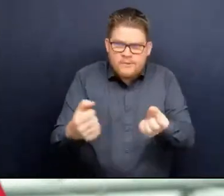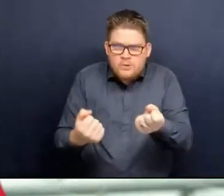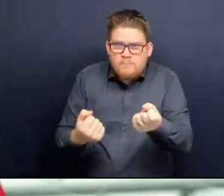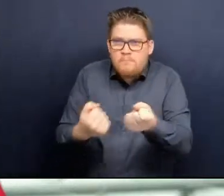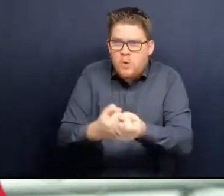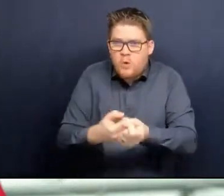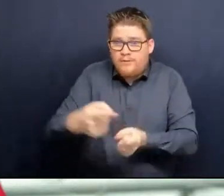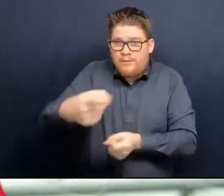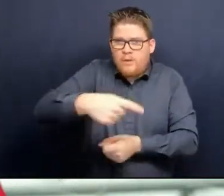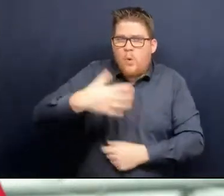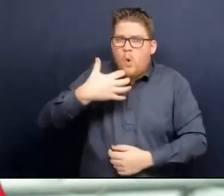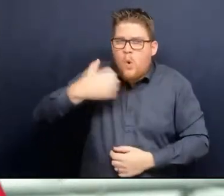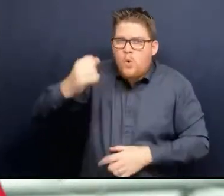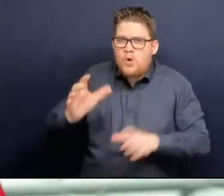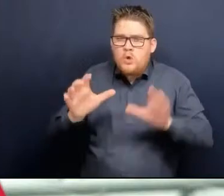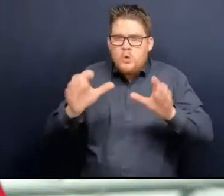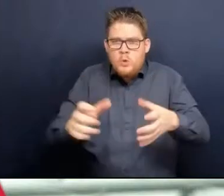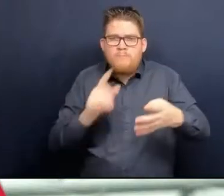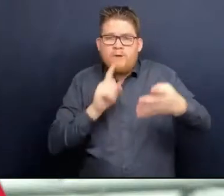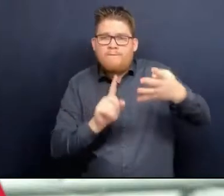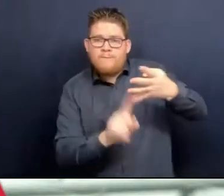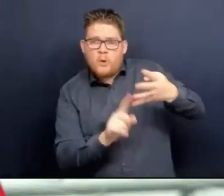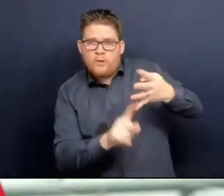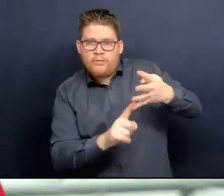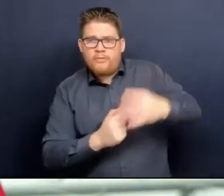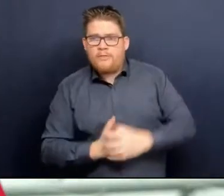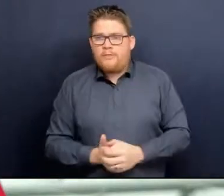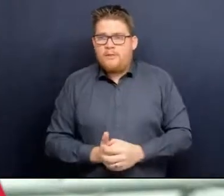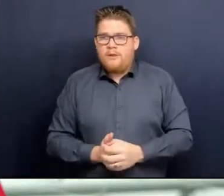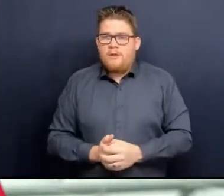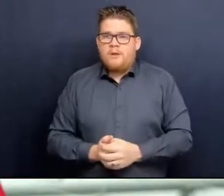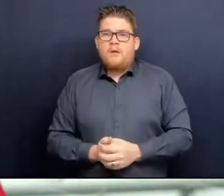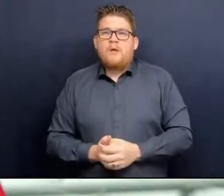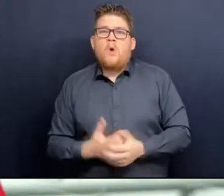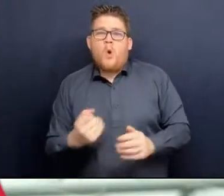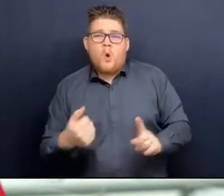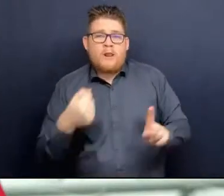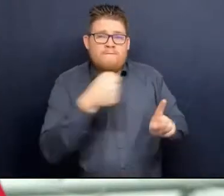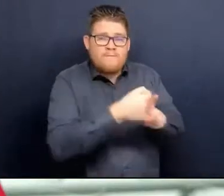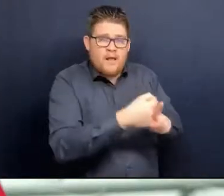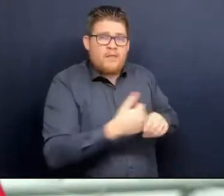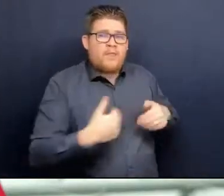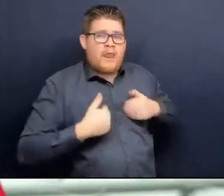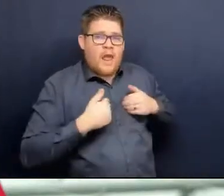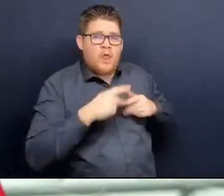might need a booster dose, and that might be Um, in the in the